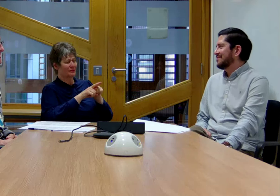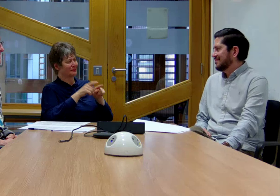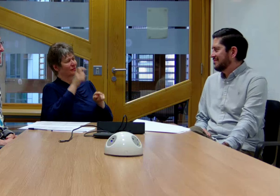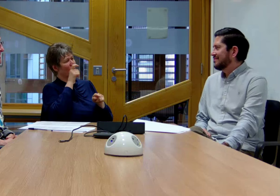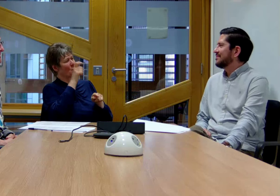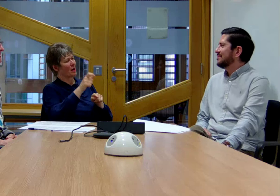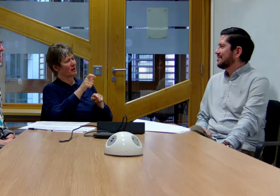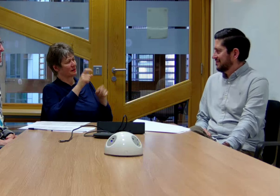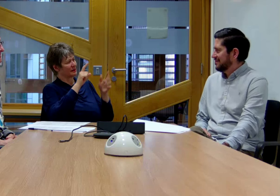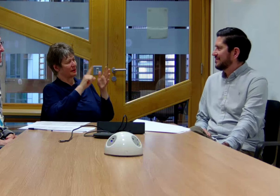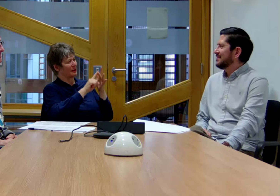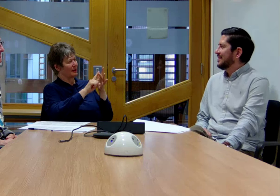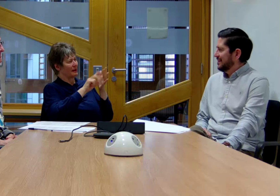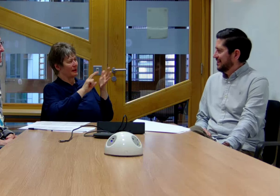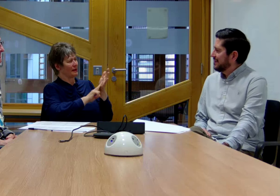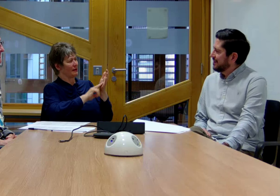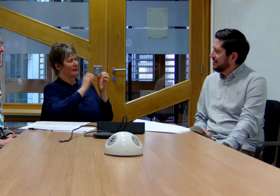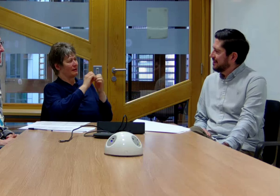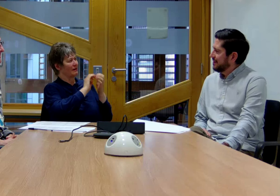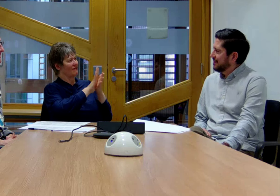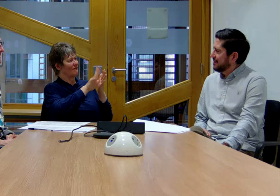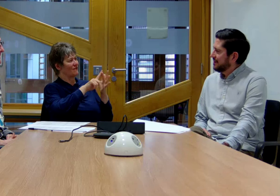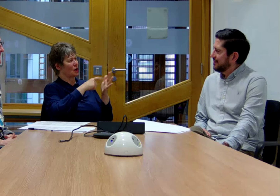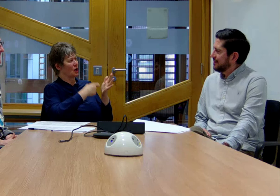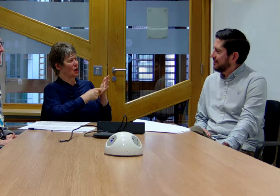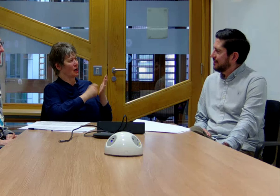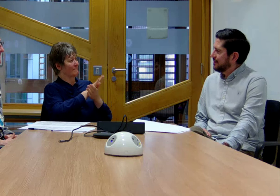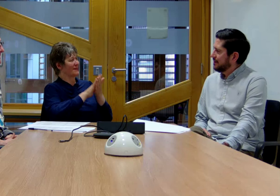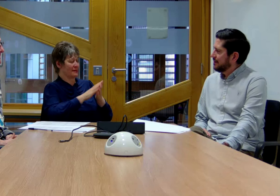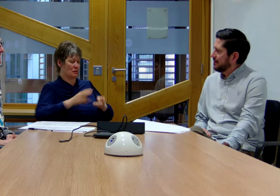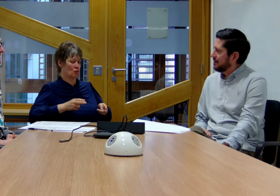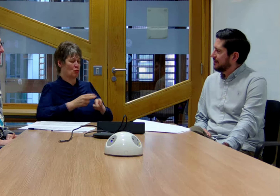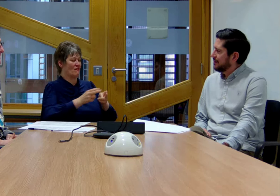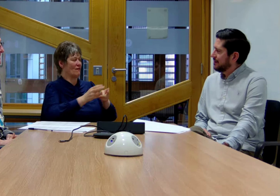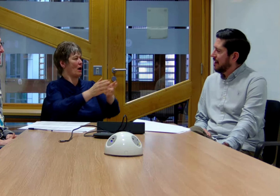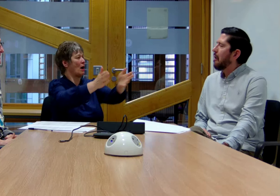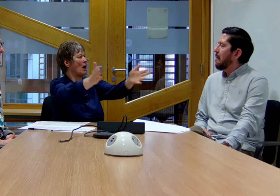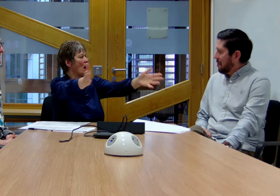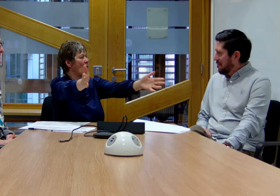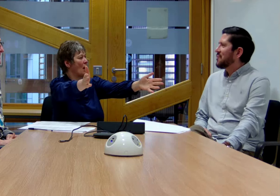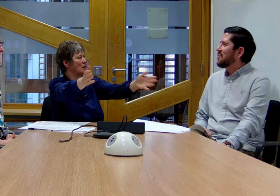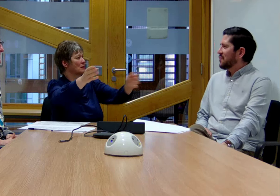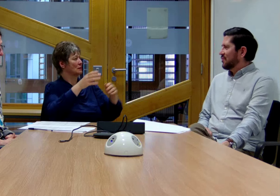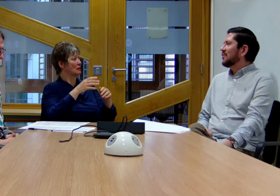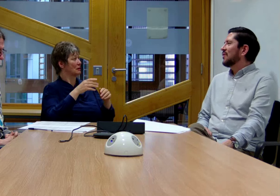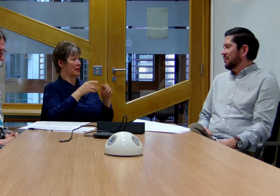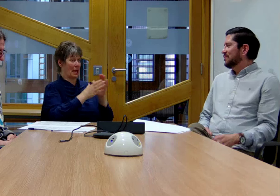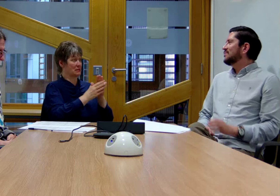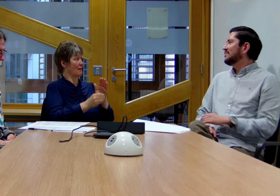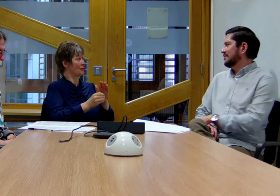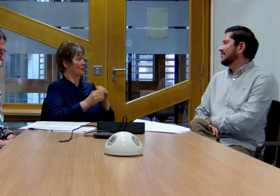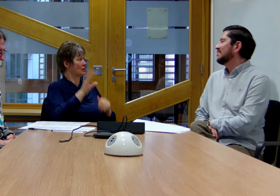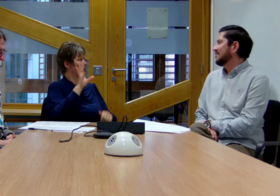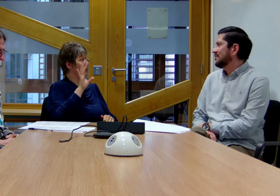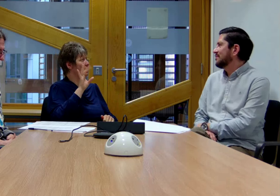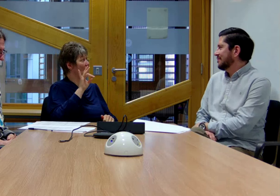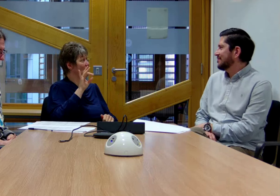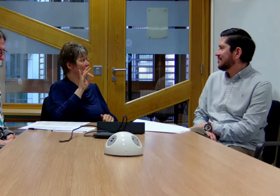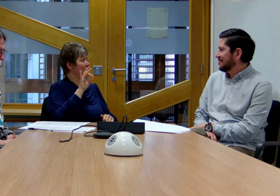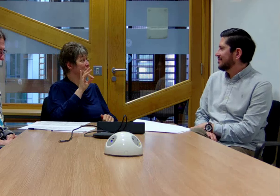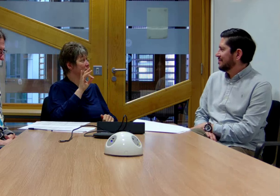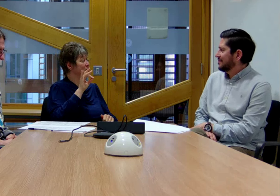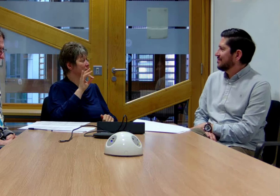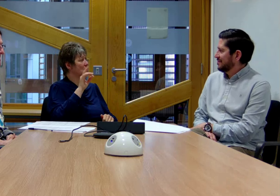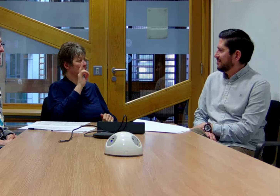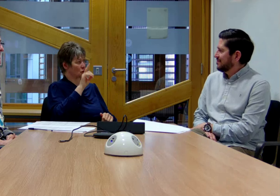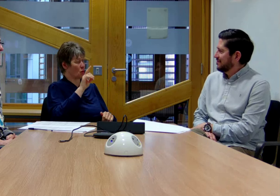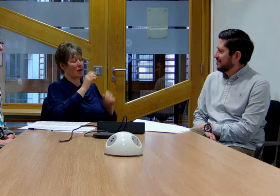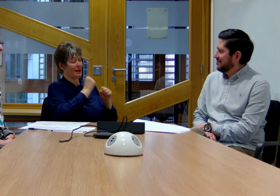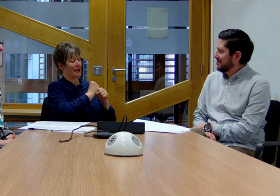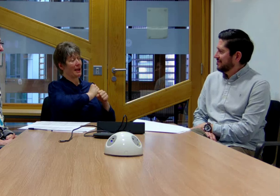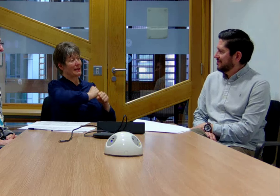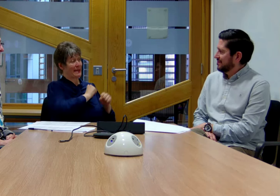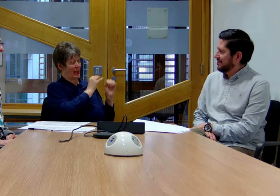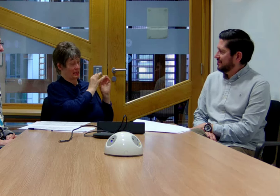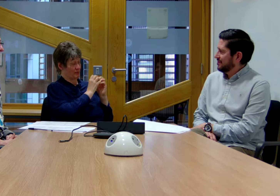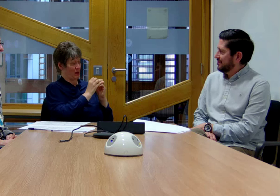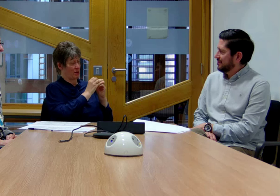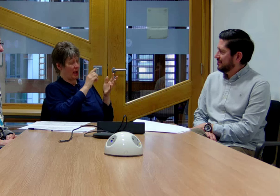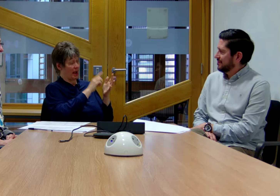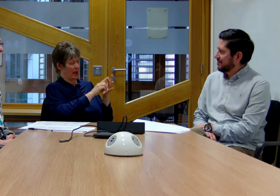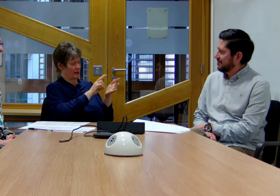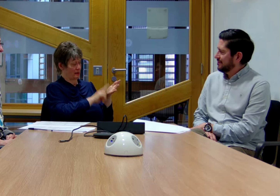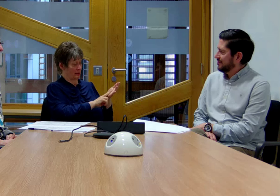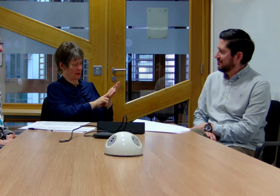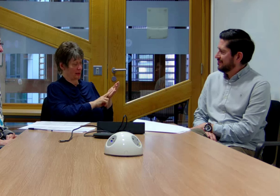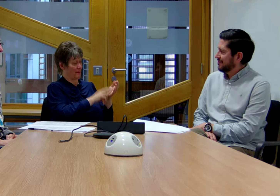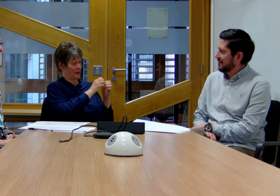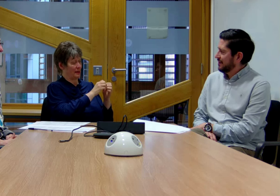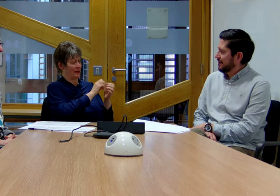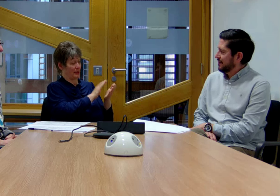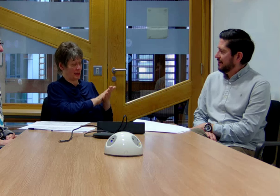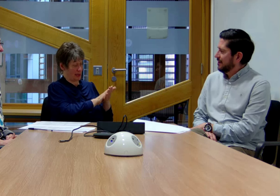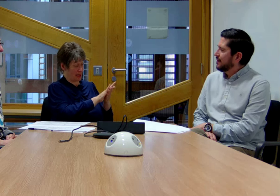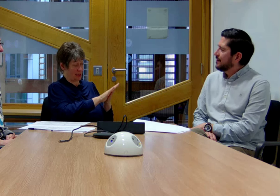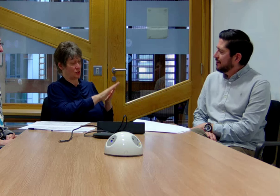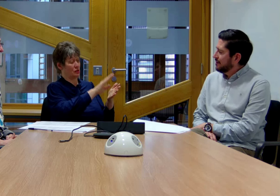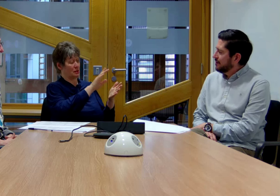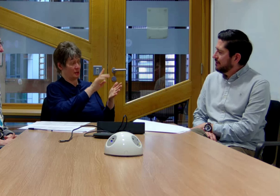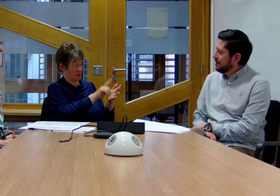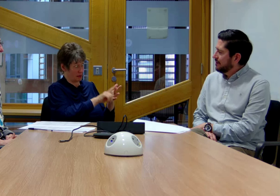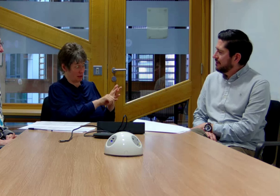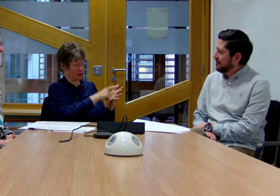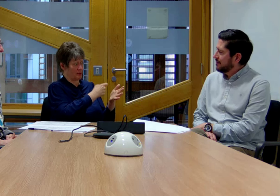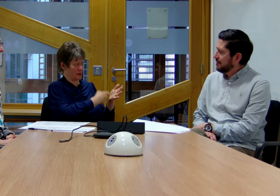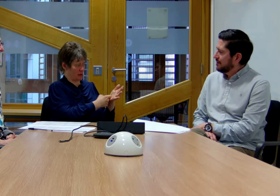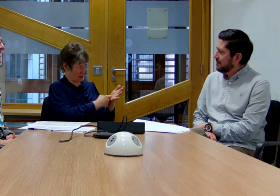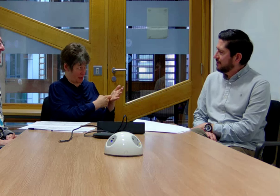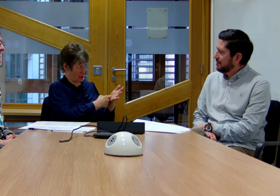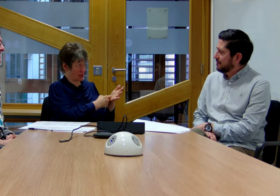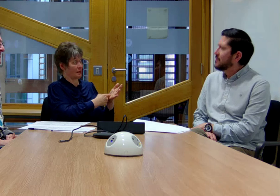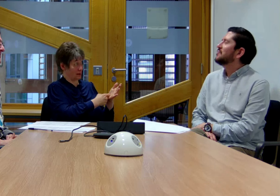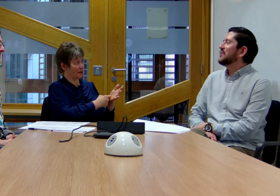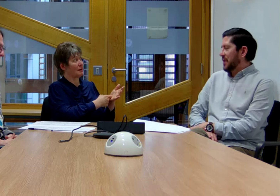recognise is Inver which means a river mouth like in Inverness, but in Gaelic, this is